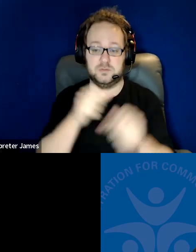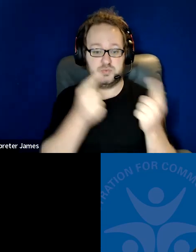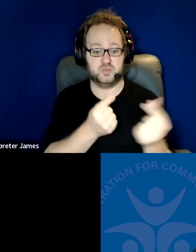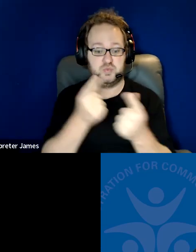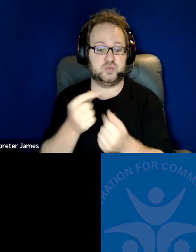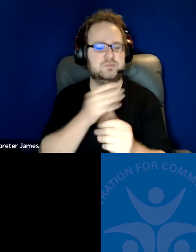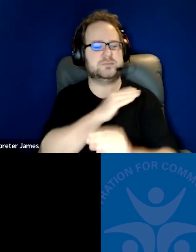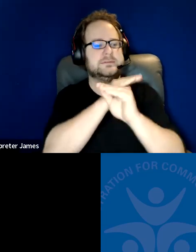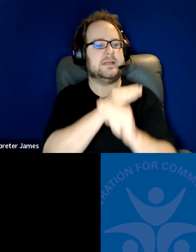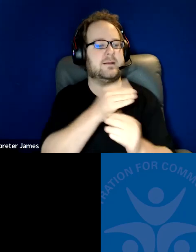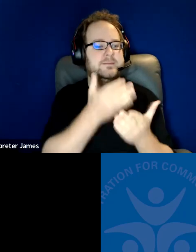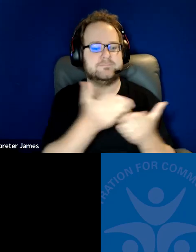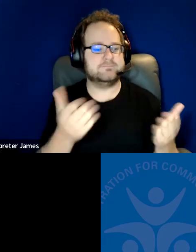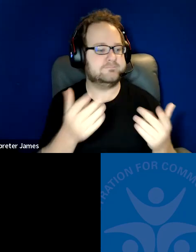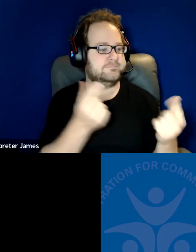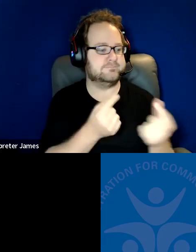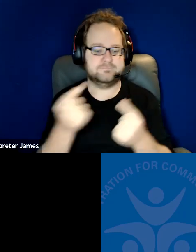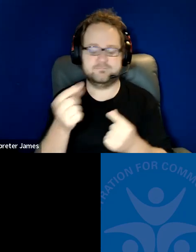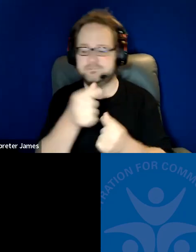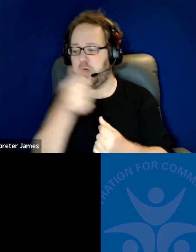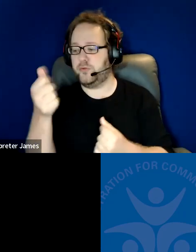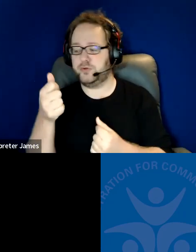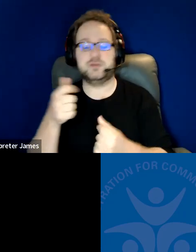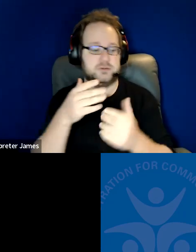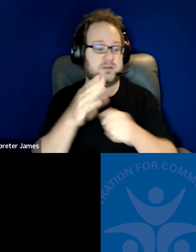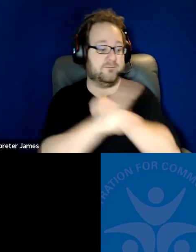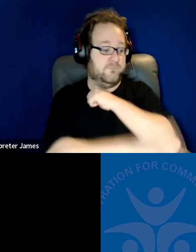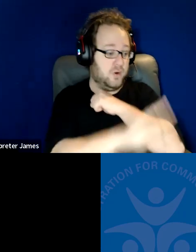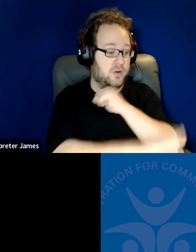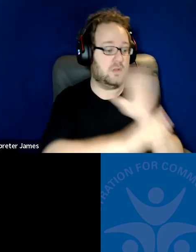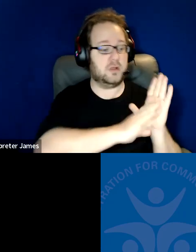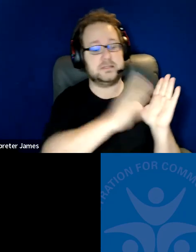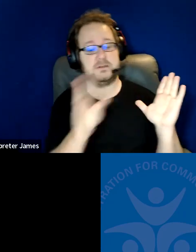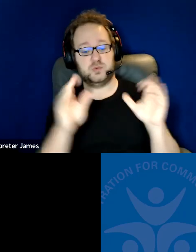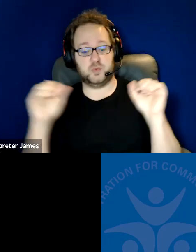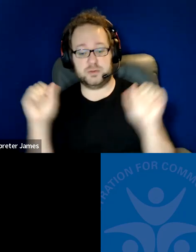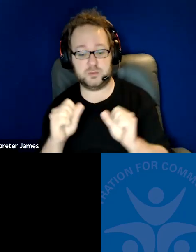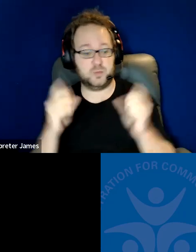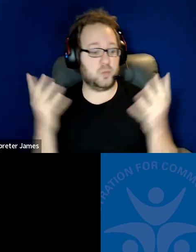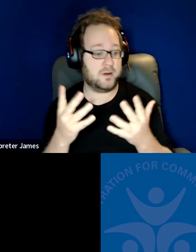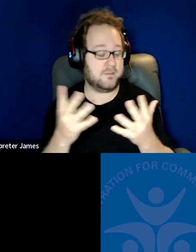others this fall and as we head into winter is to get vaccinated and stay up to date.